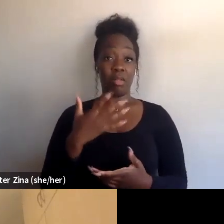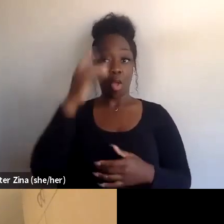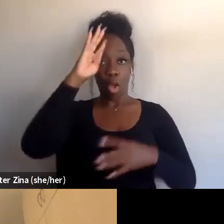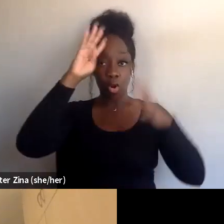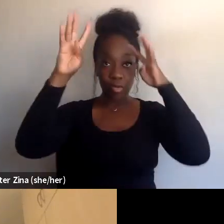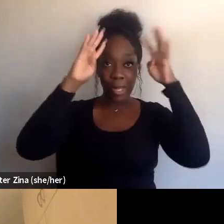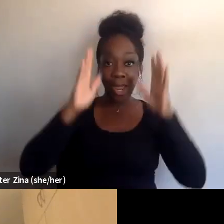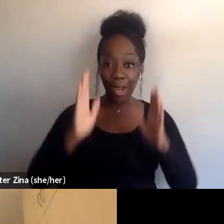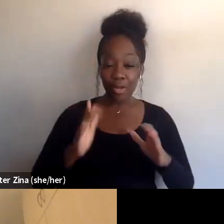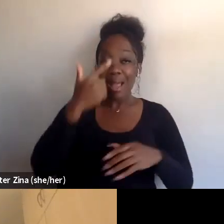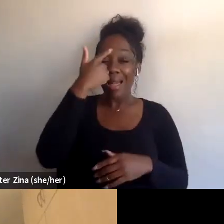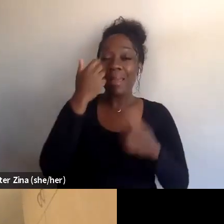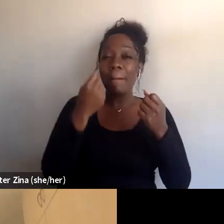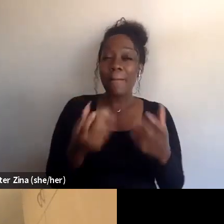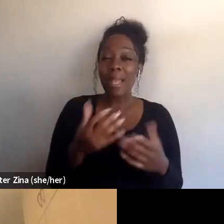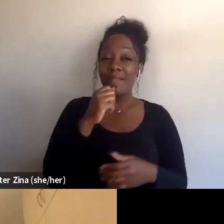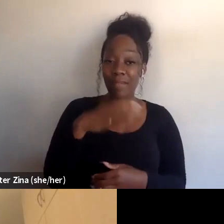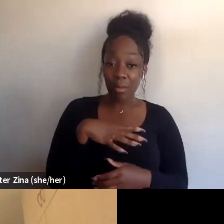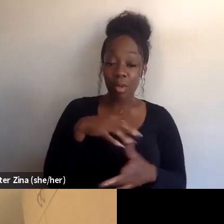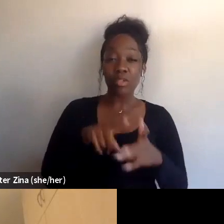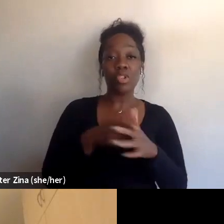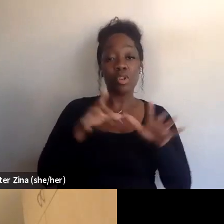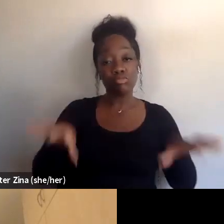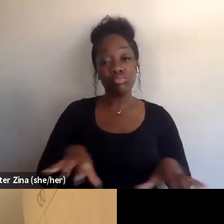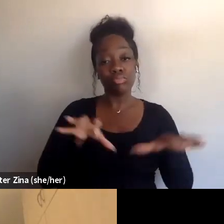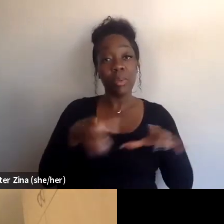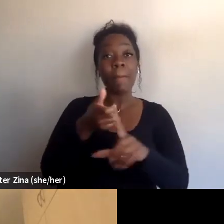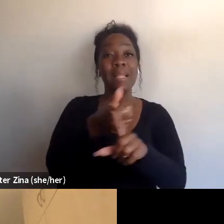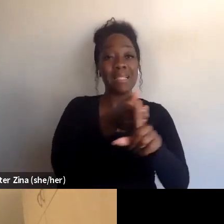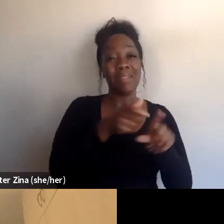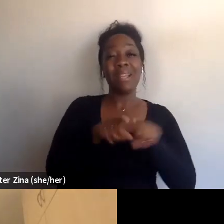on their own and I think the industry is not easy at all.